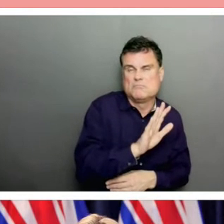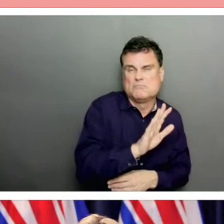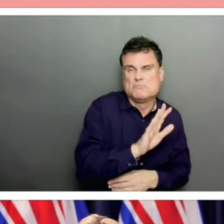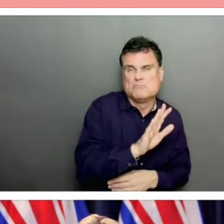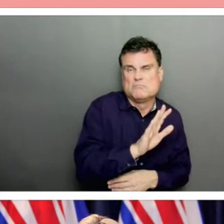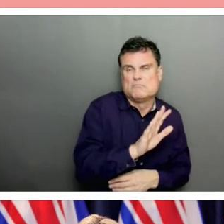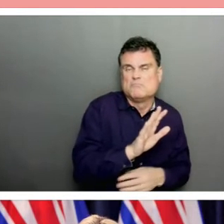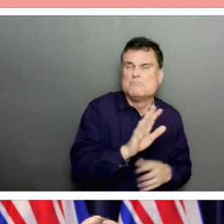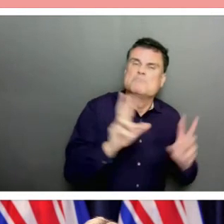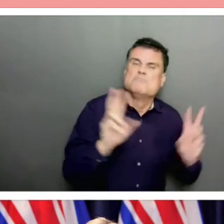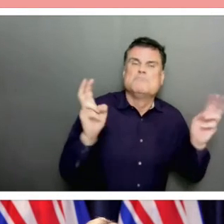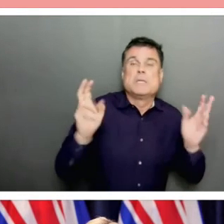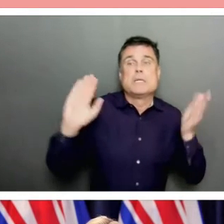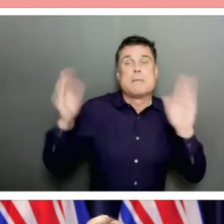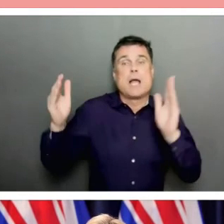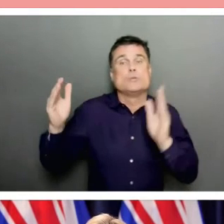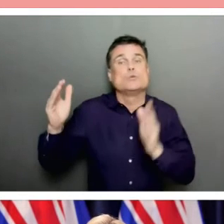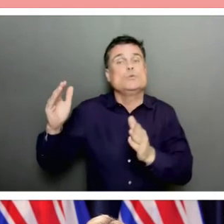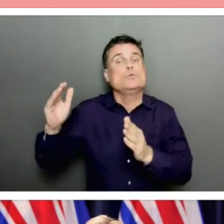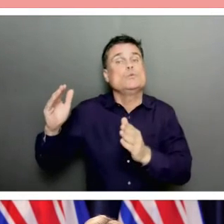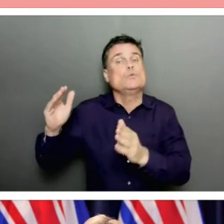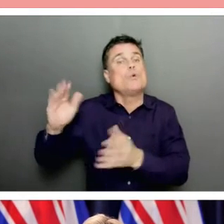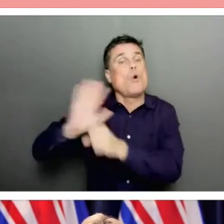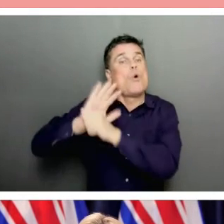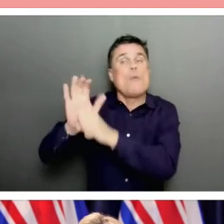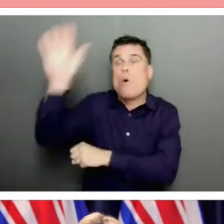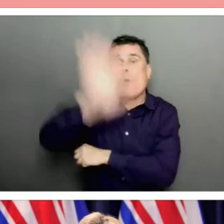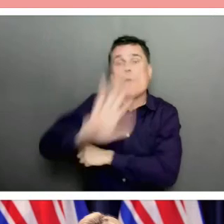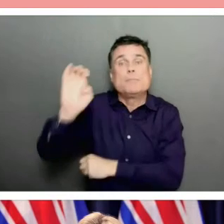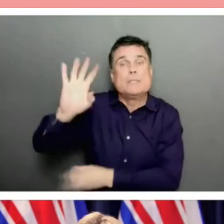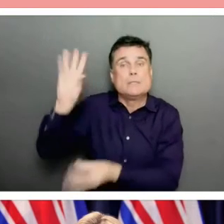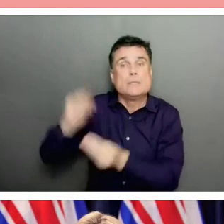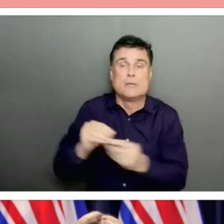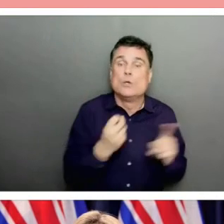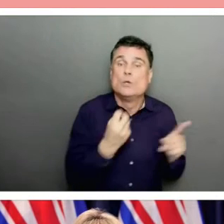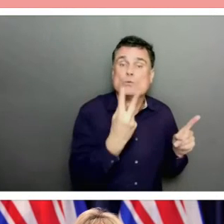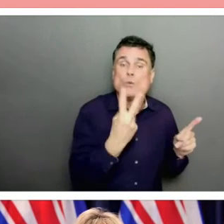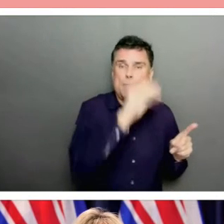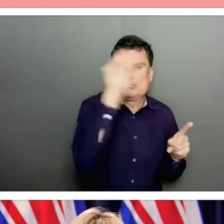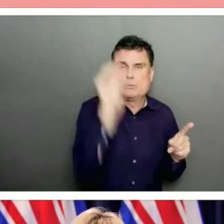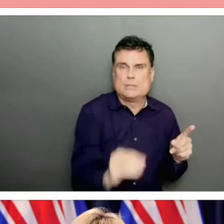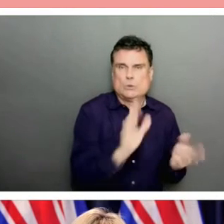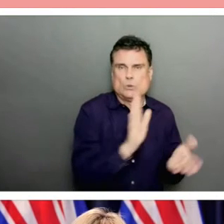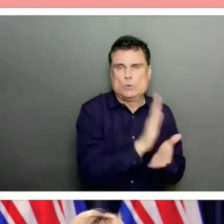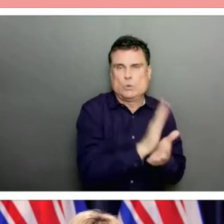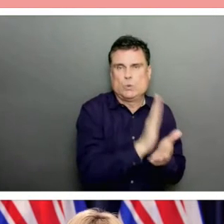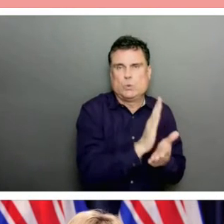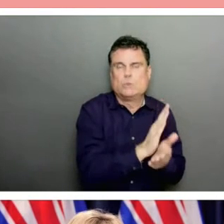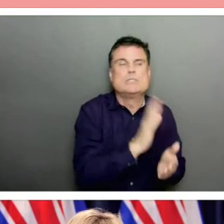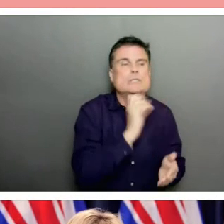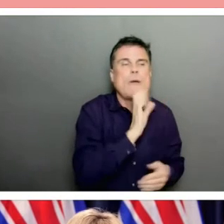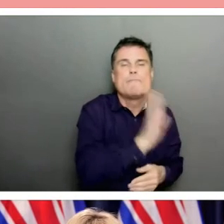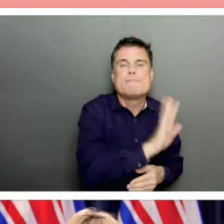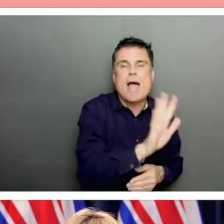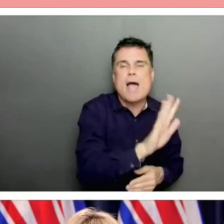Just to put it in context, about 1 in 100 of school-age children have been tested across British